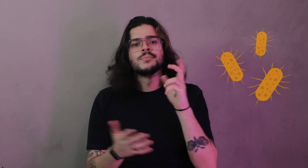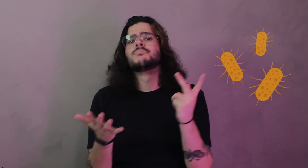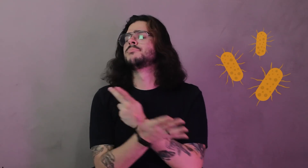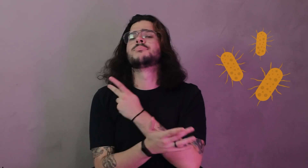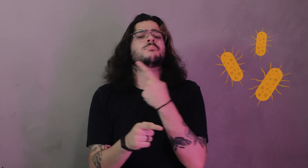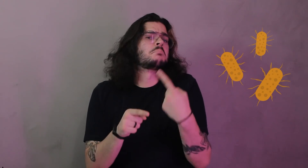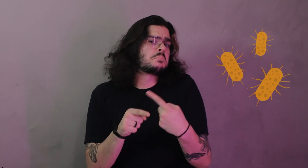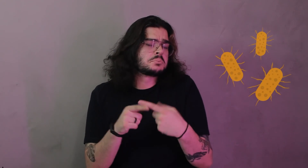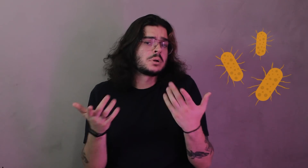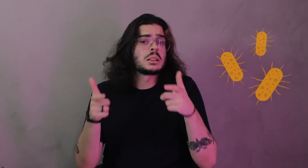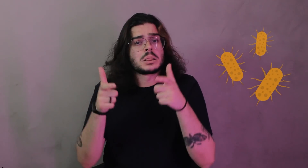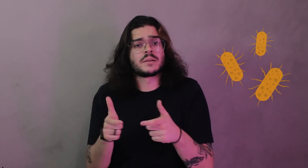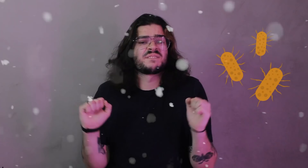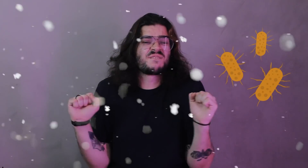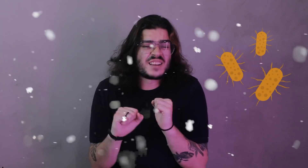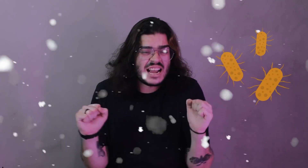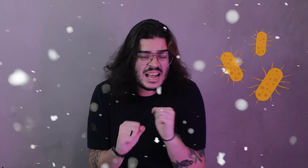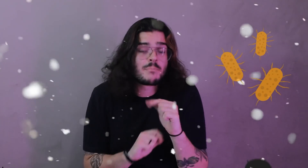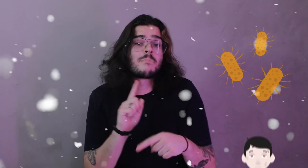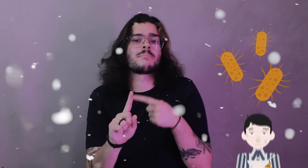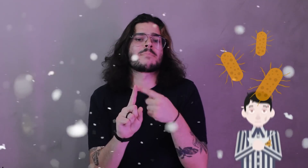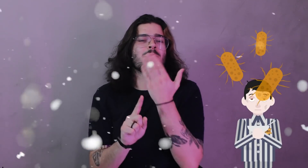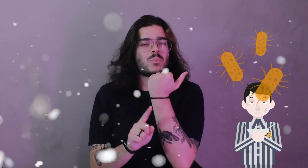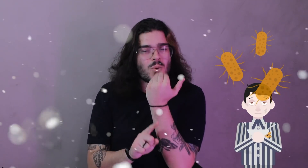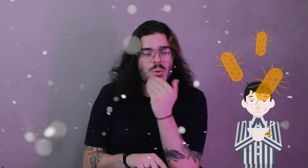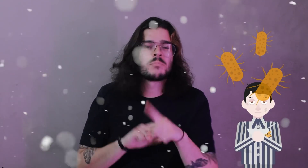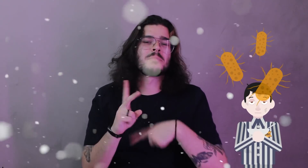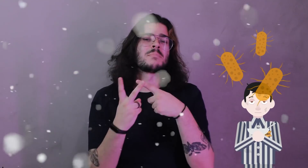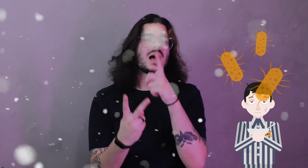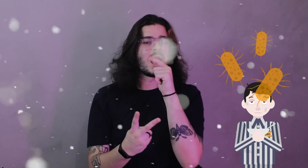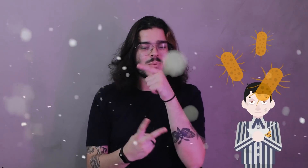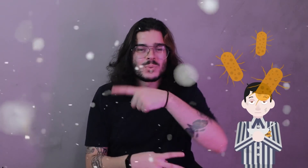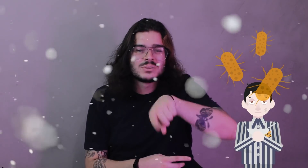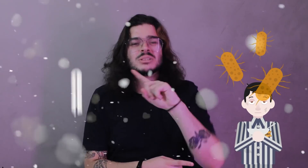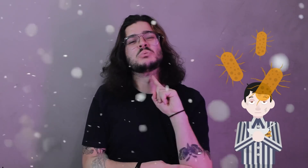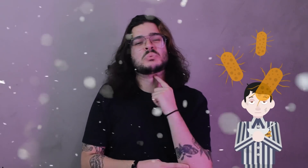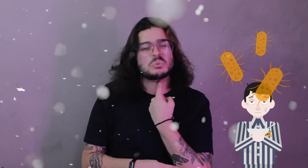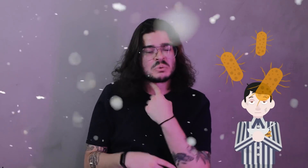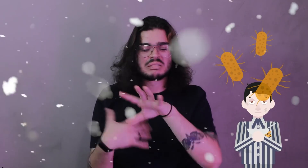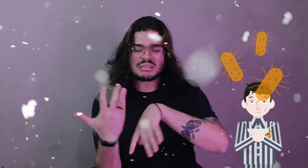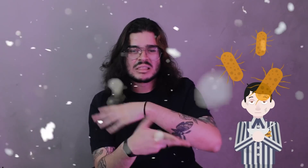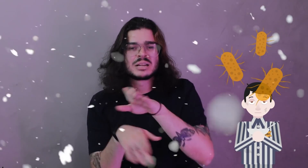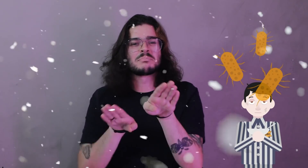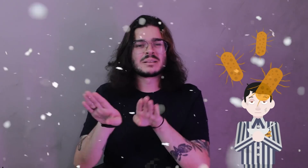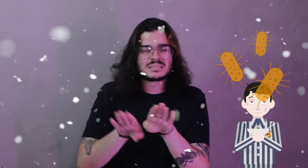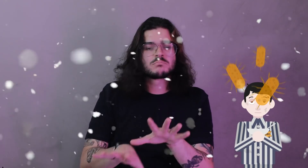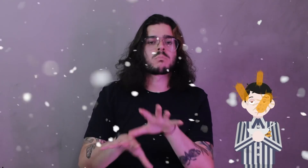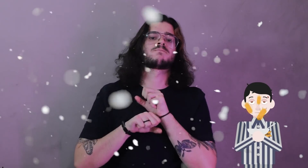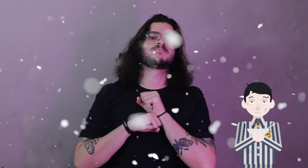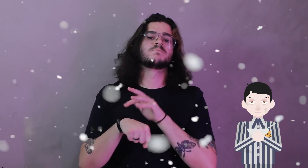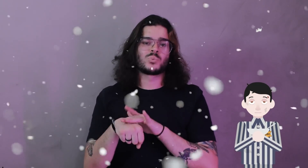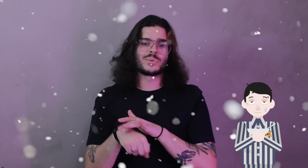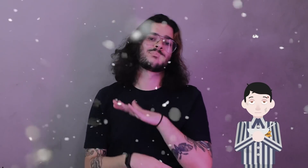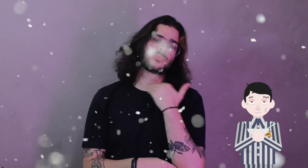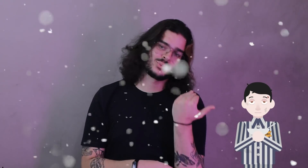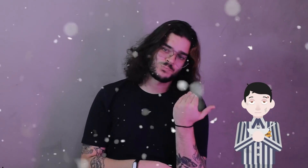due to the cold place and contaminated food and water.